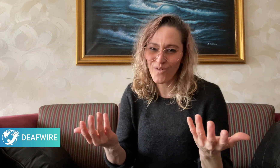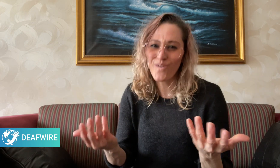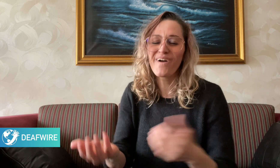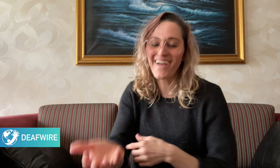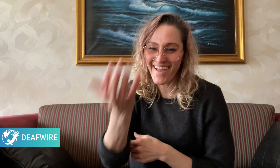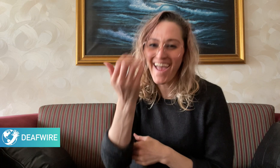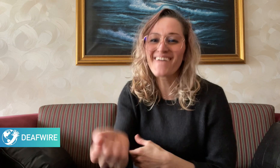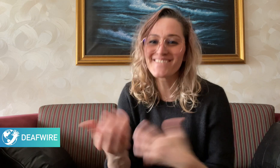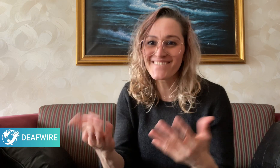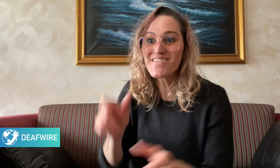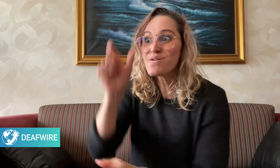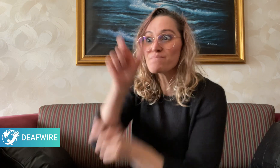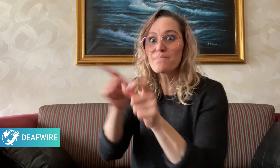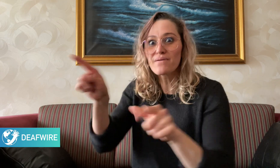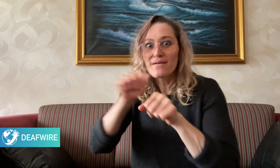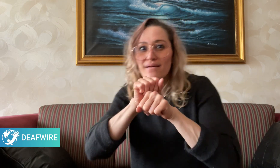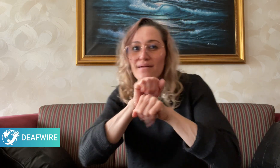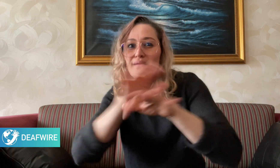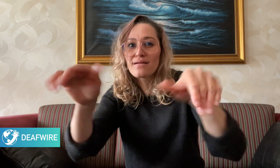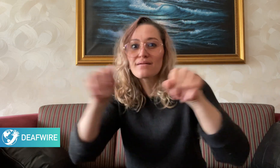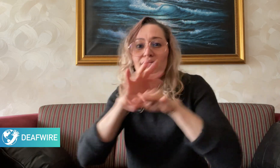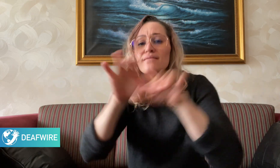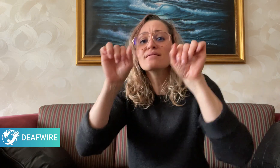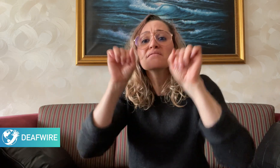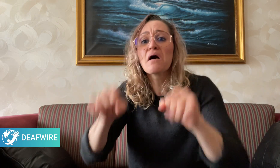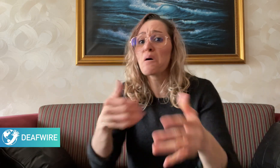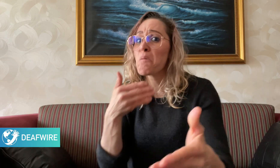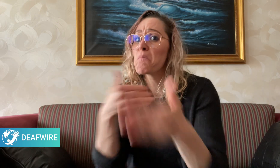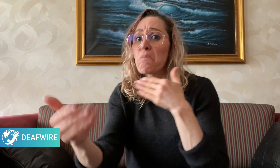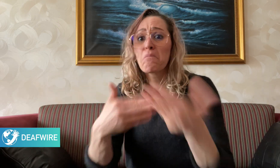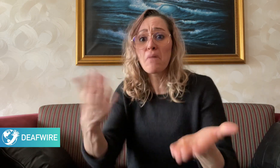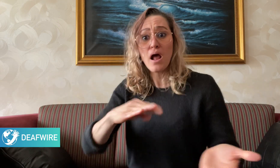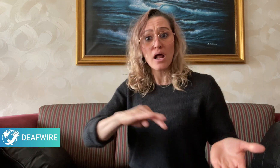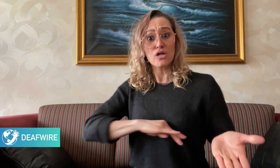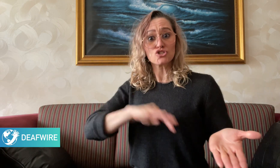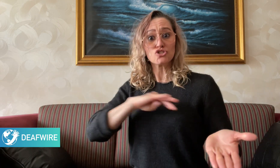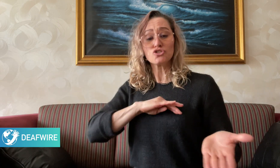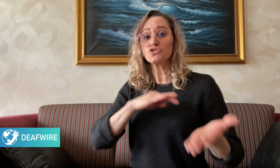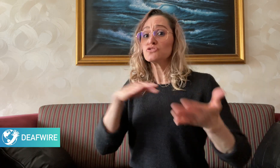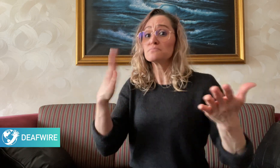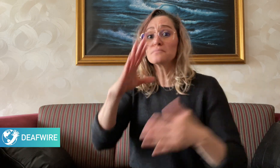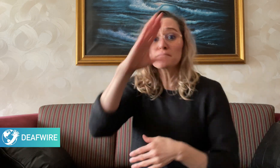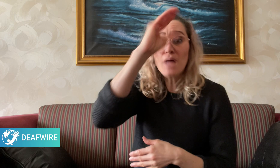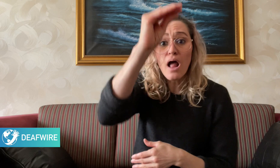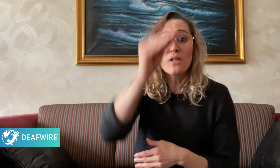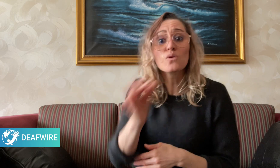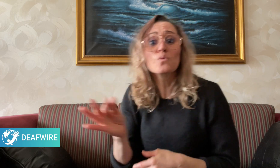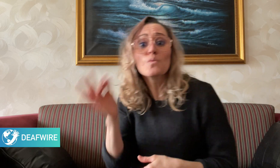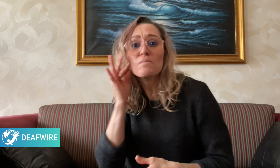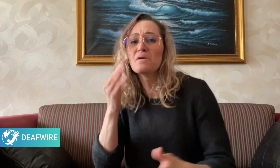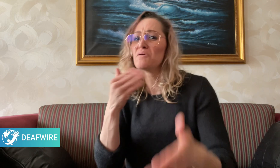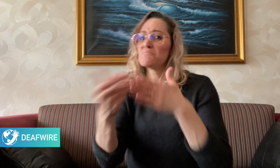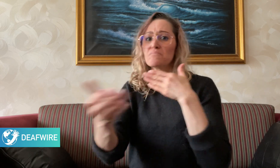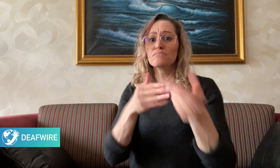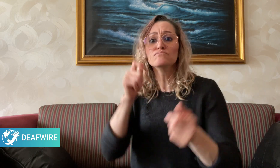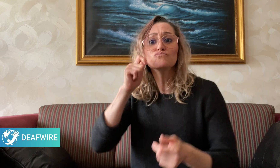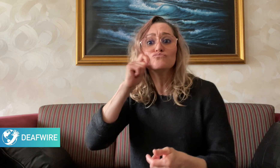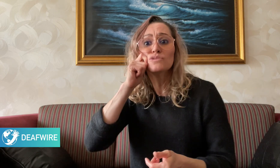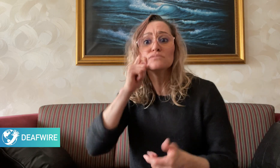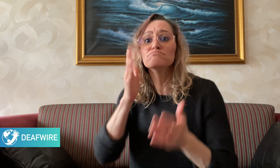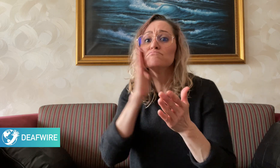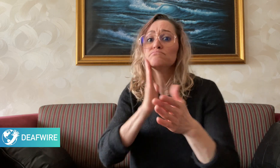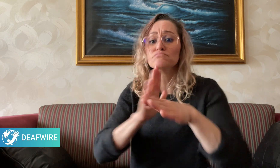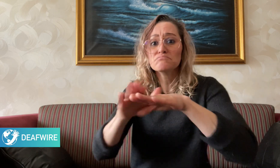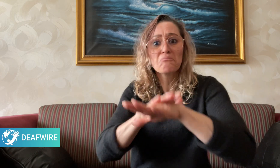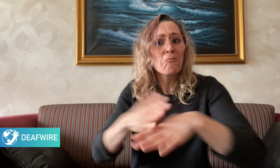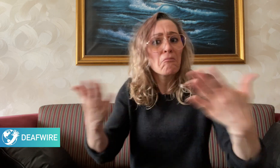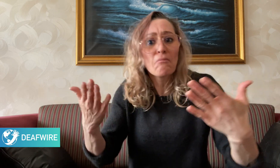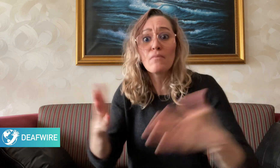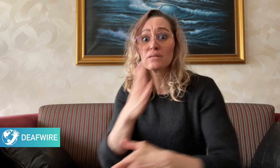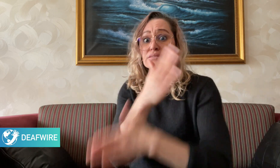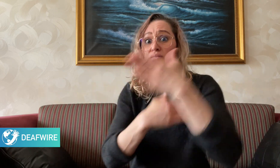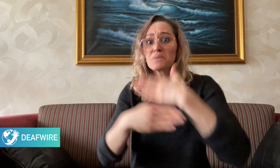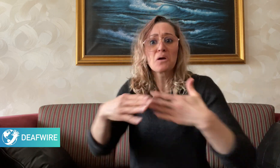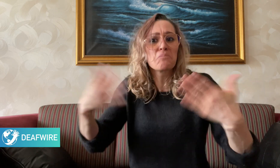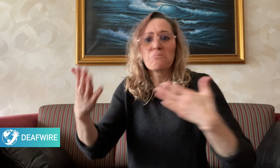gender, race, and disability! Every Thursday this month, DeafGPS